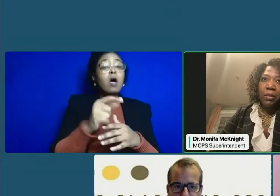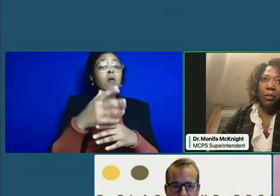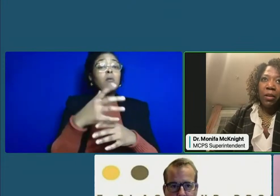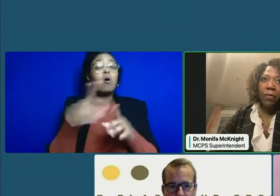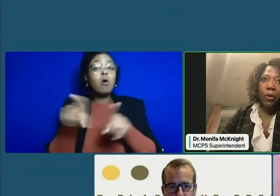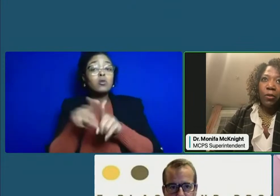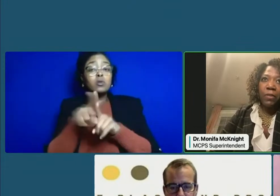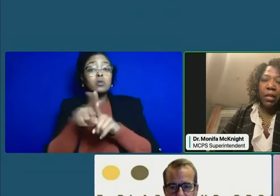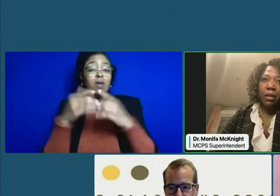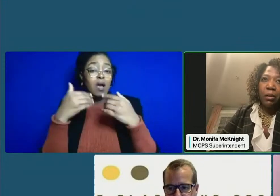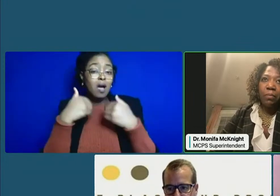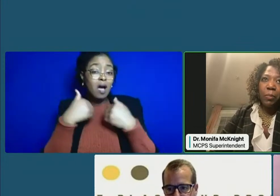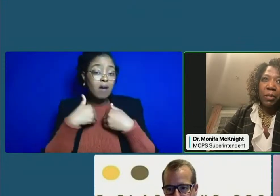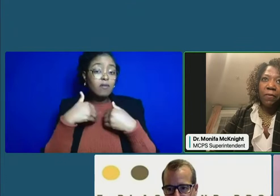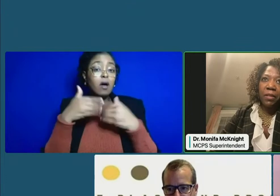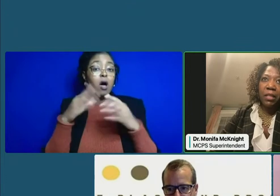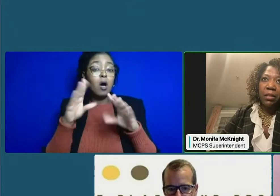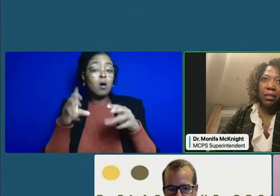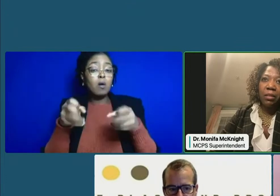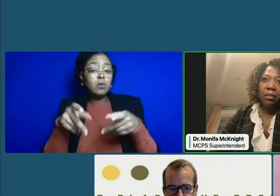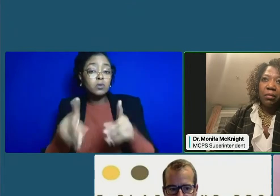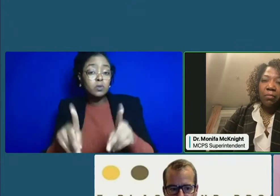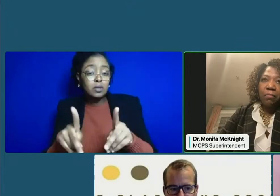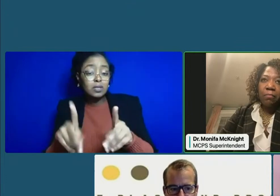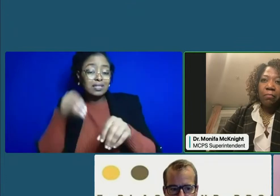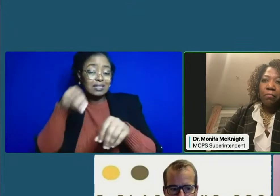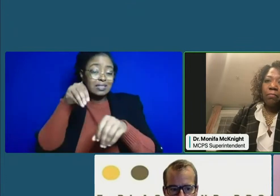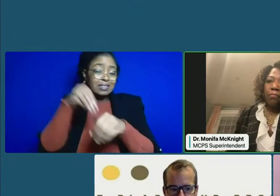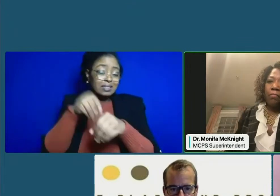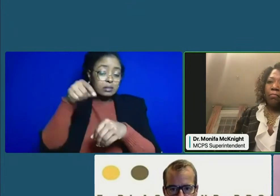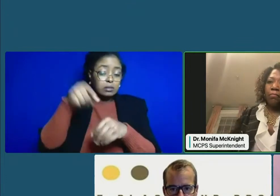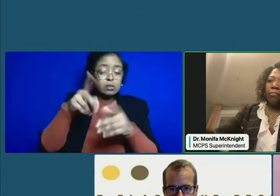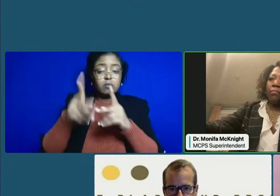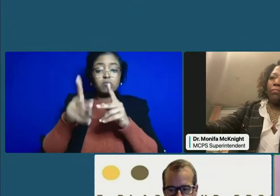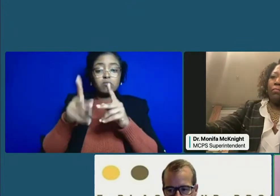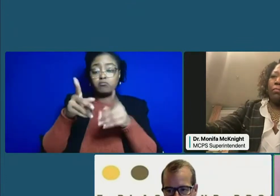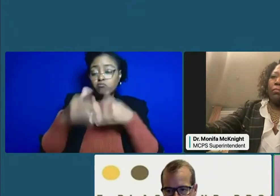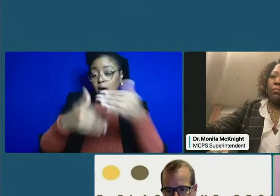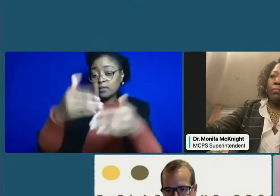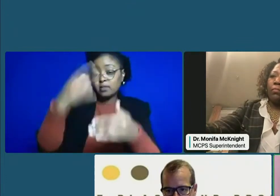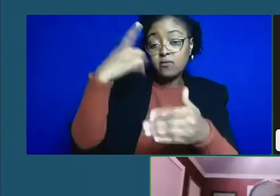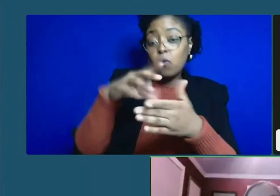opportunity. Um where, where we are in the process for our